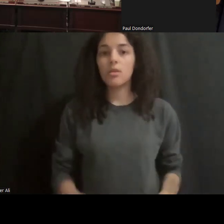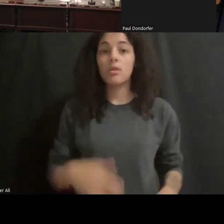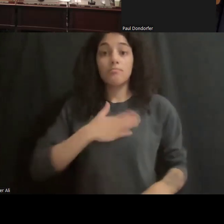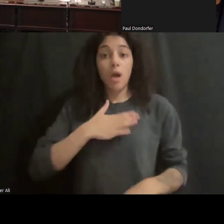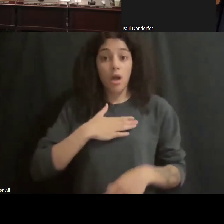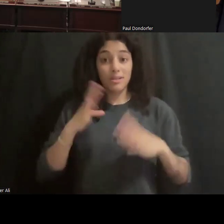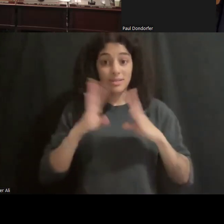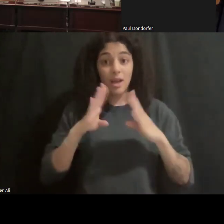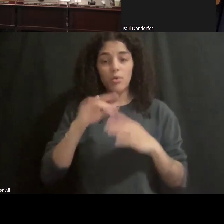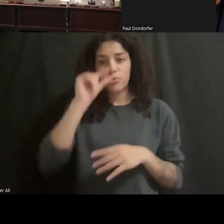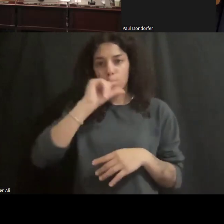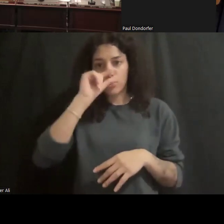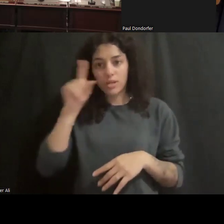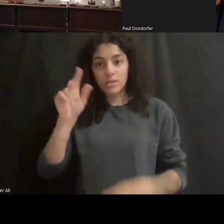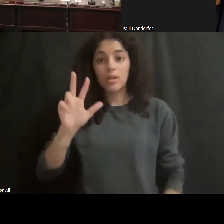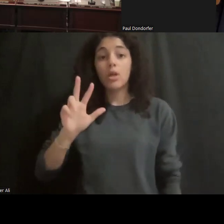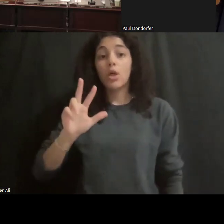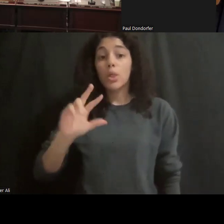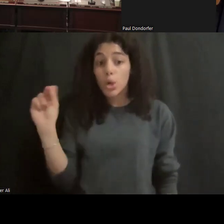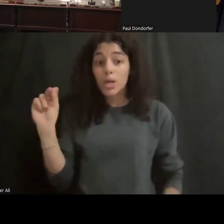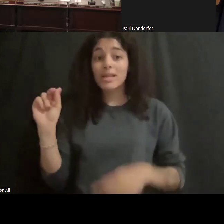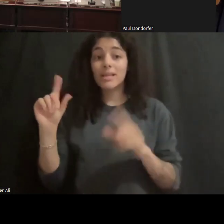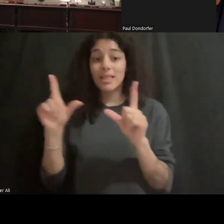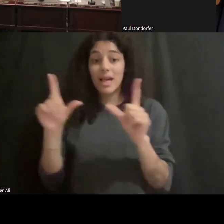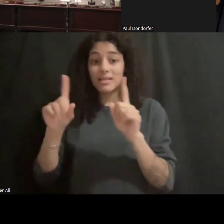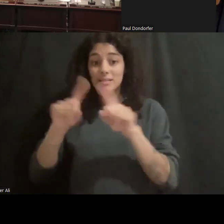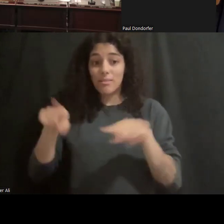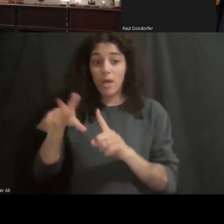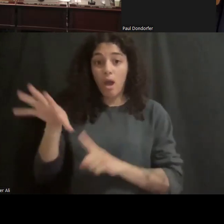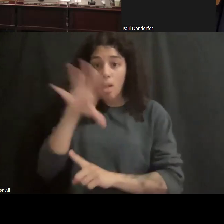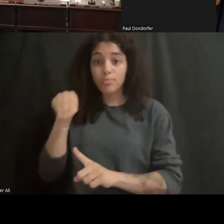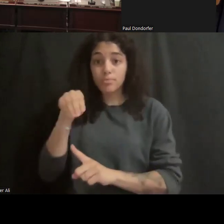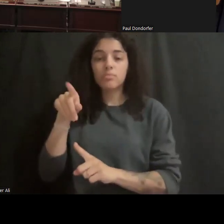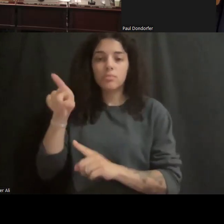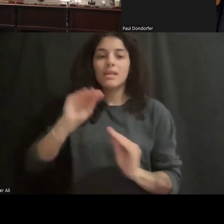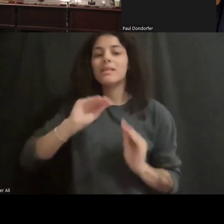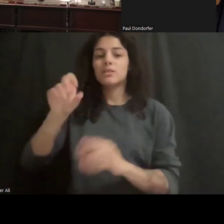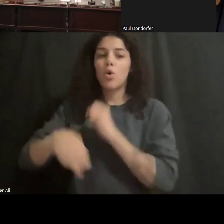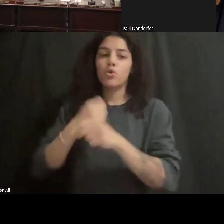Greece over 30 license plate reader cameras were installed throughout the town in late 202024 They